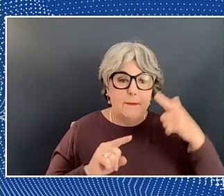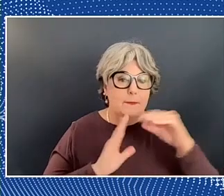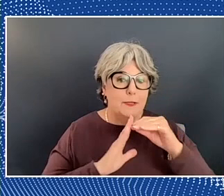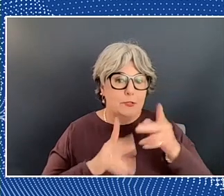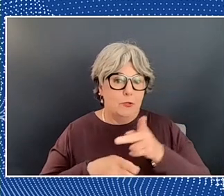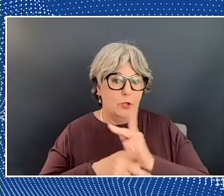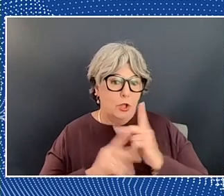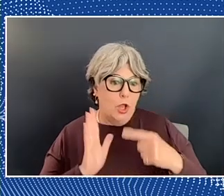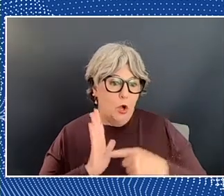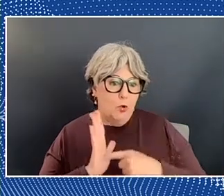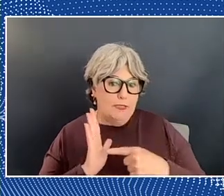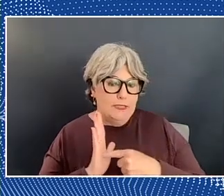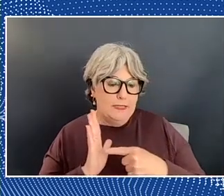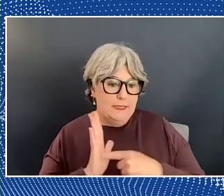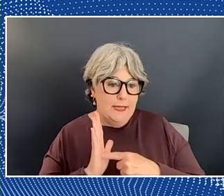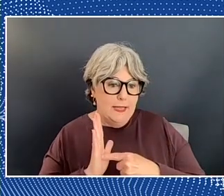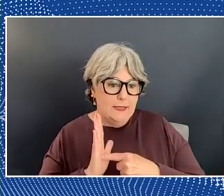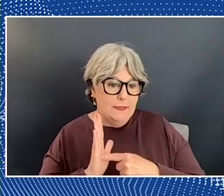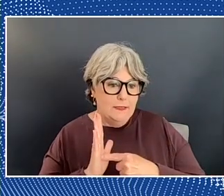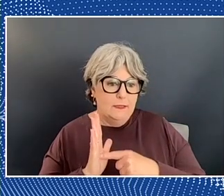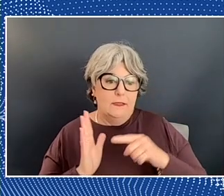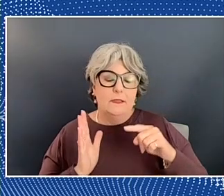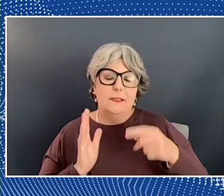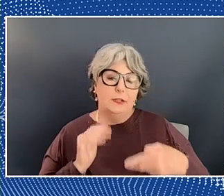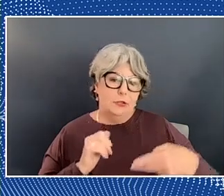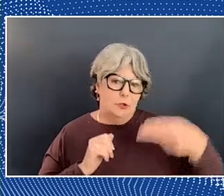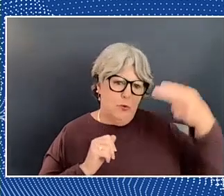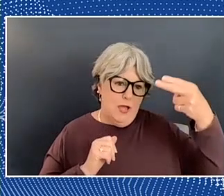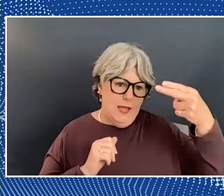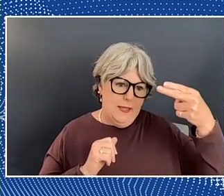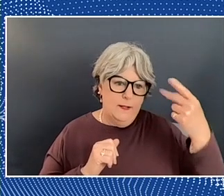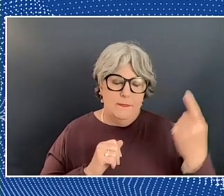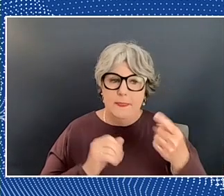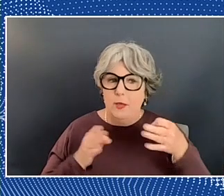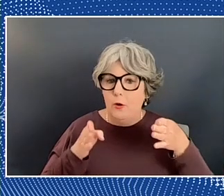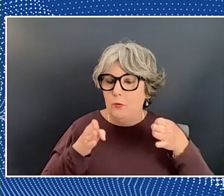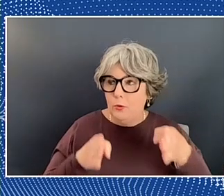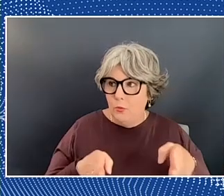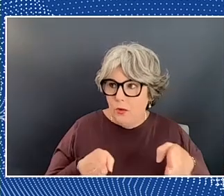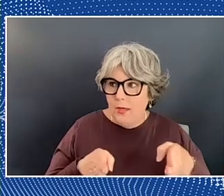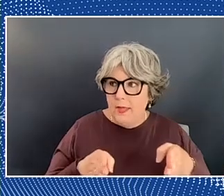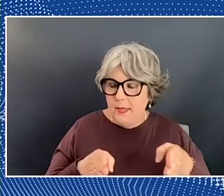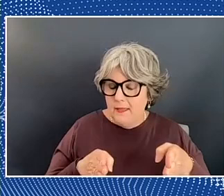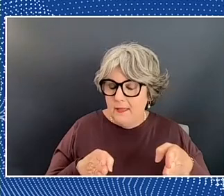debt-to-income ratio is too high and the only way with- the only way I will qualify